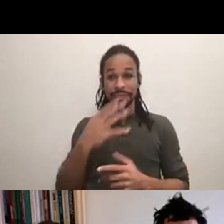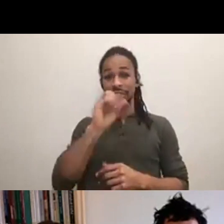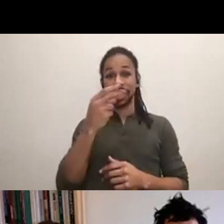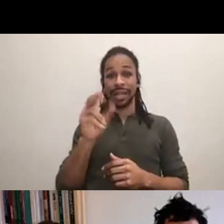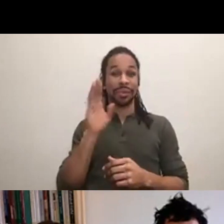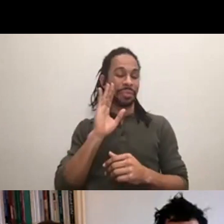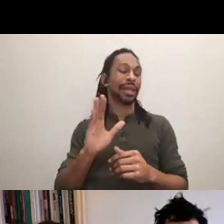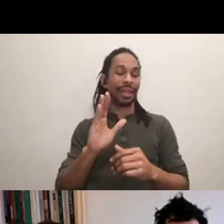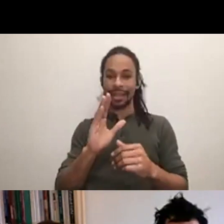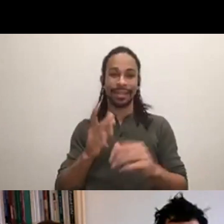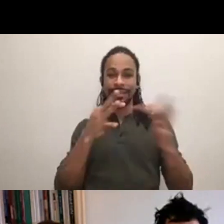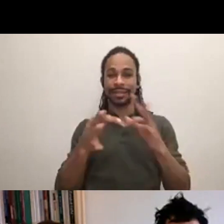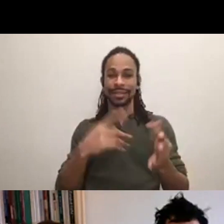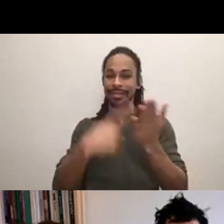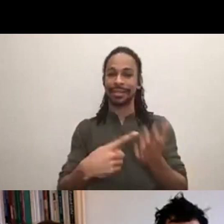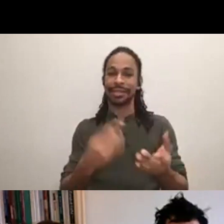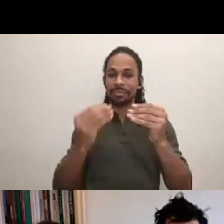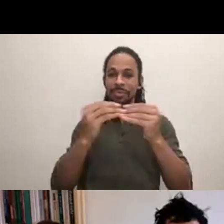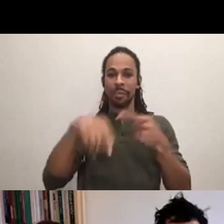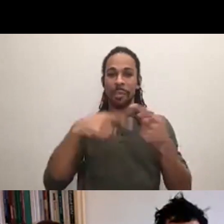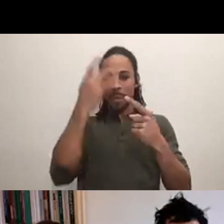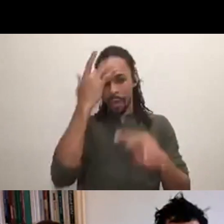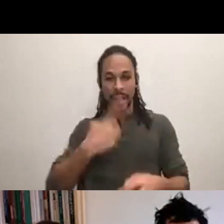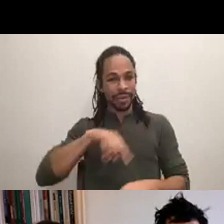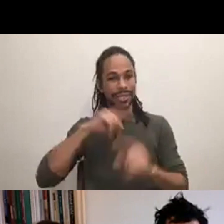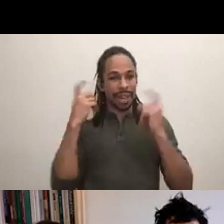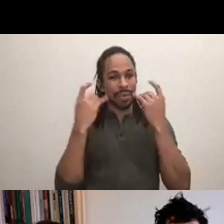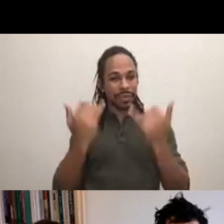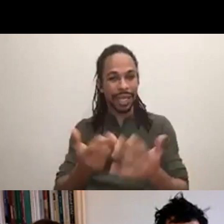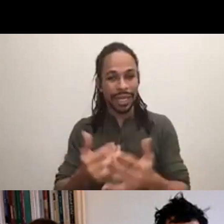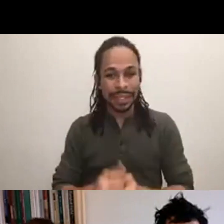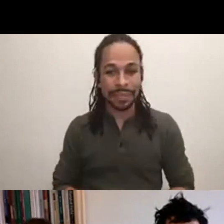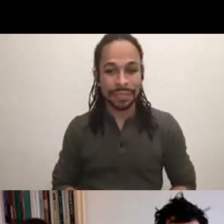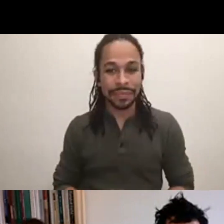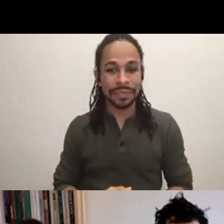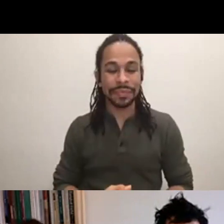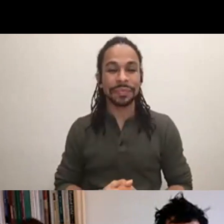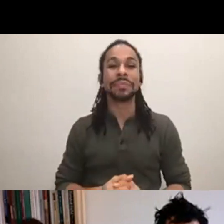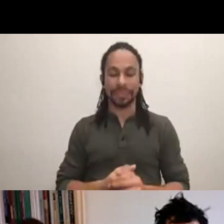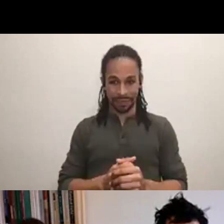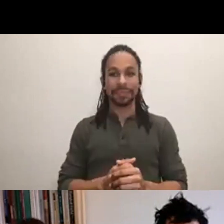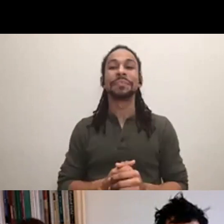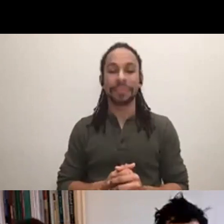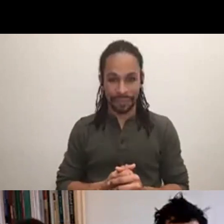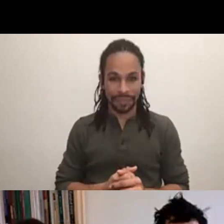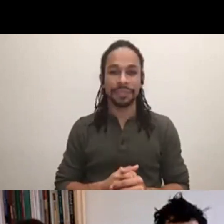why we're celebrating today. >> Um, yeah, so like I guess Sally said at